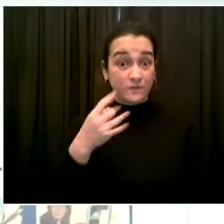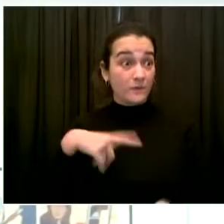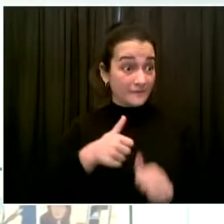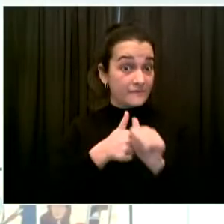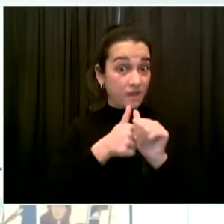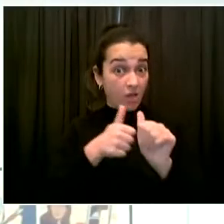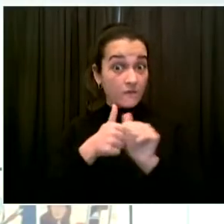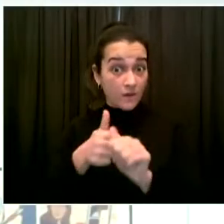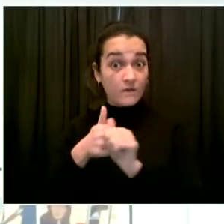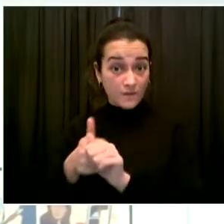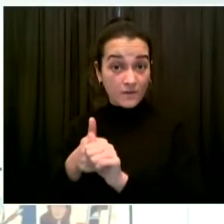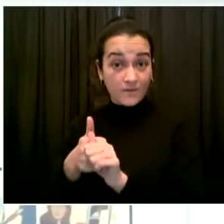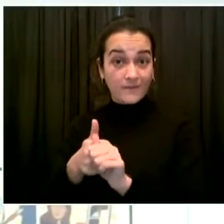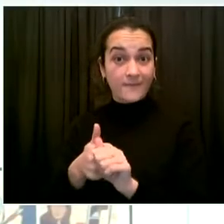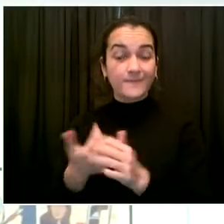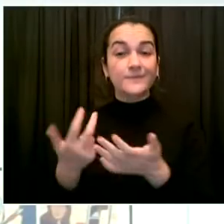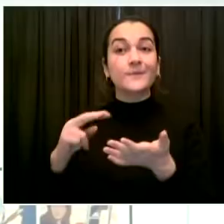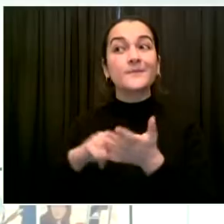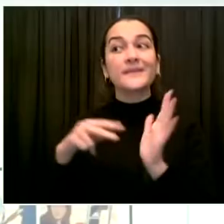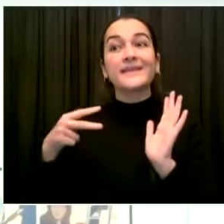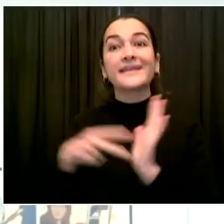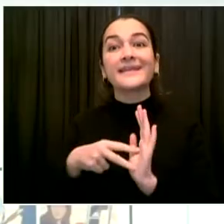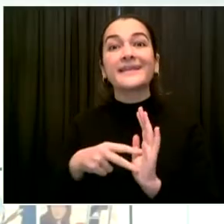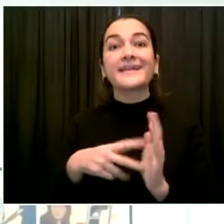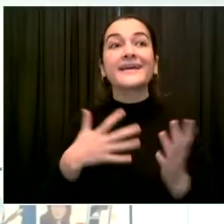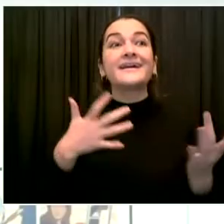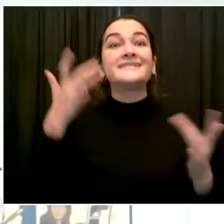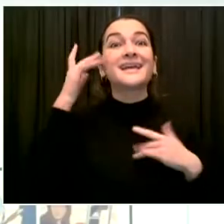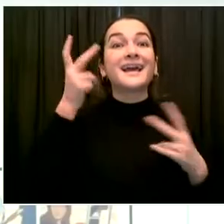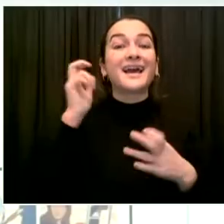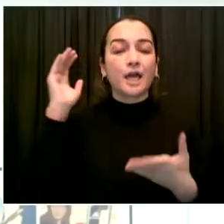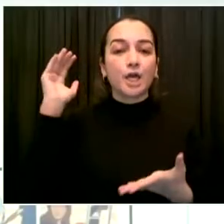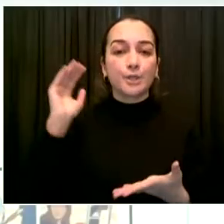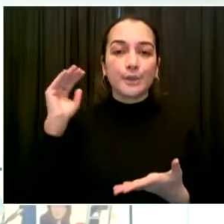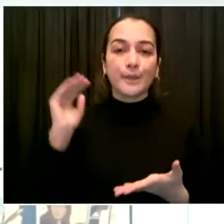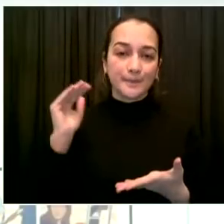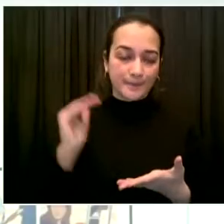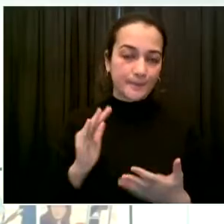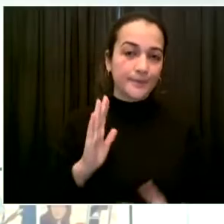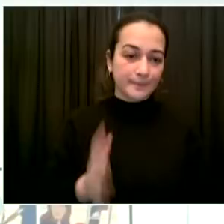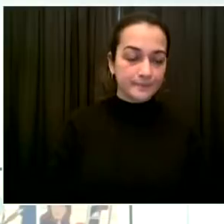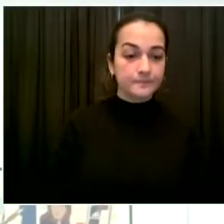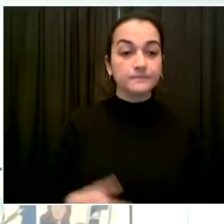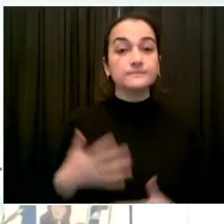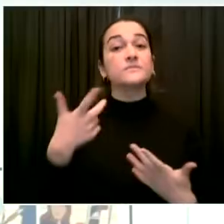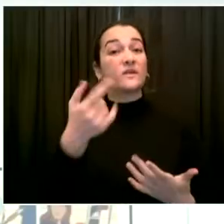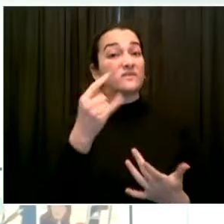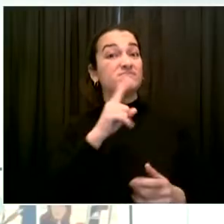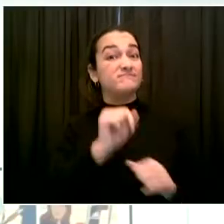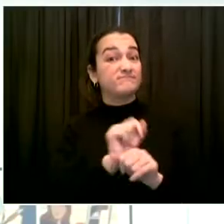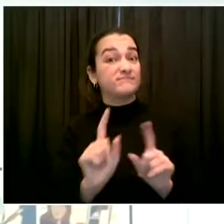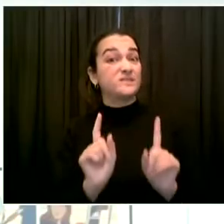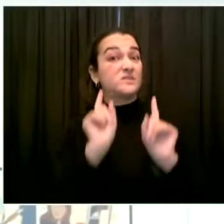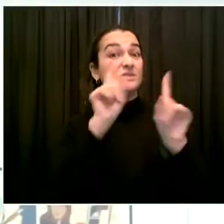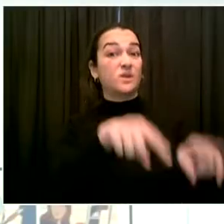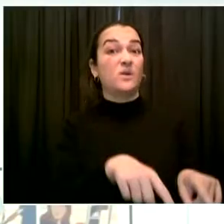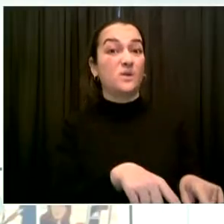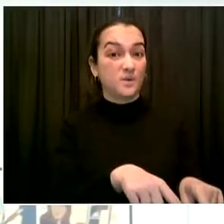FESTIVITIES MORE